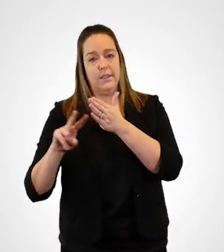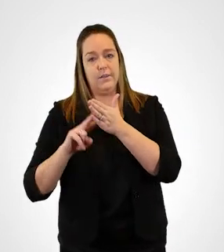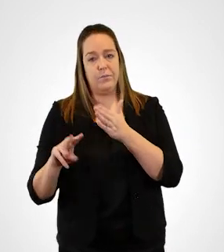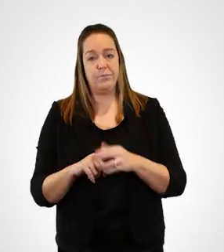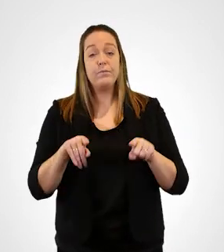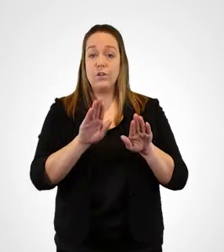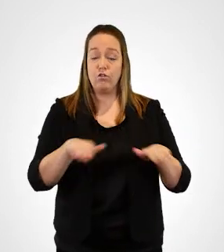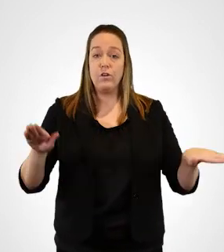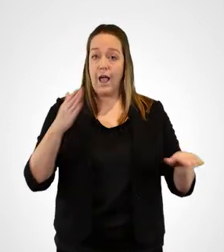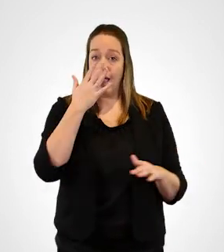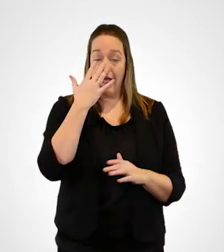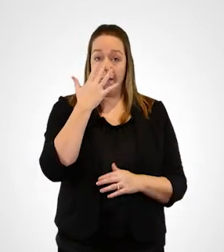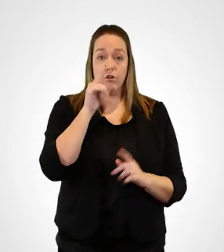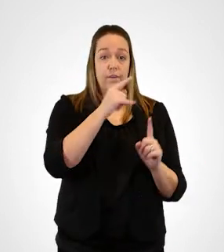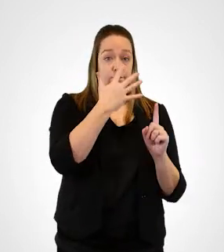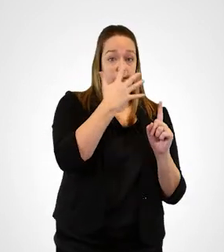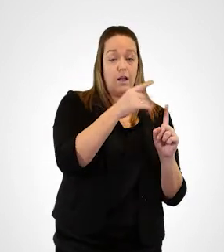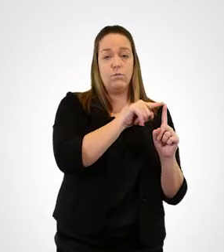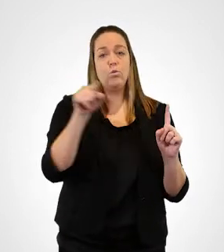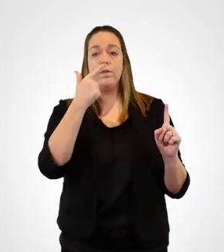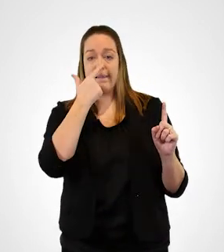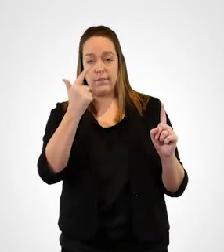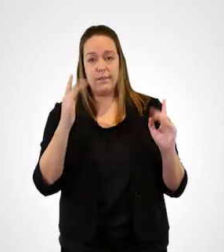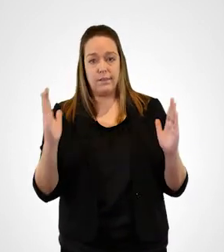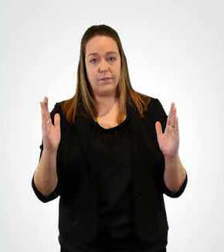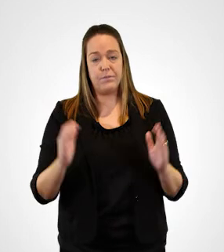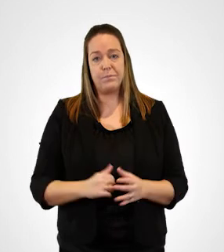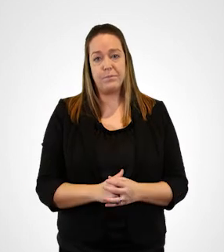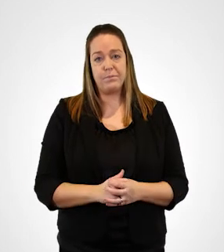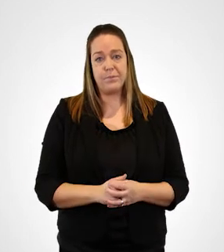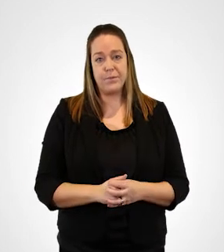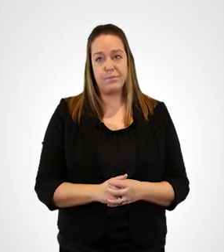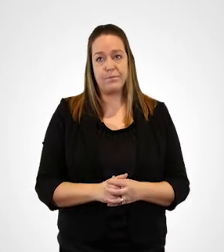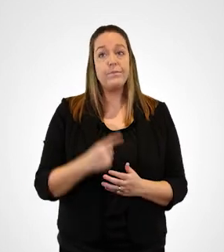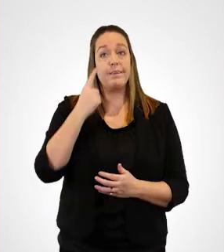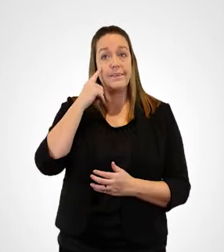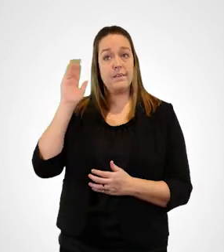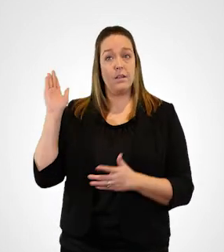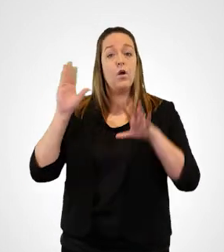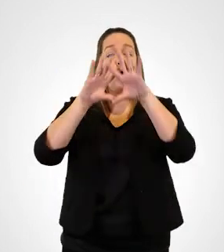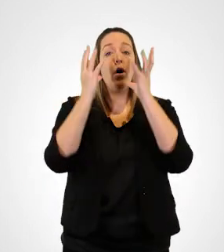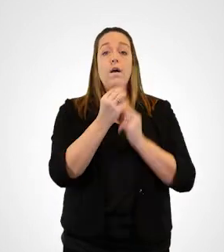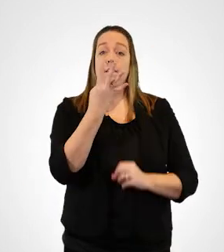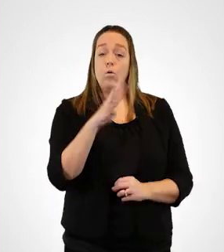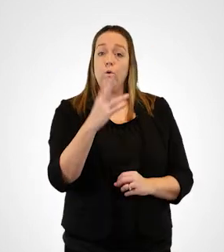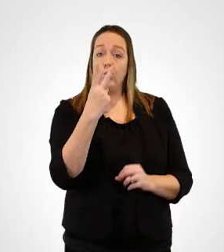and these are children aged between 5 and 7 years. You can see there were 42 children